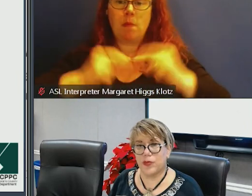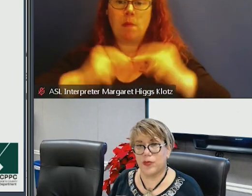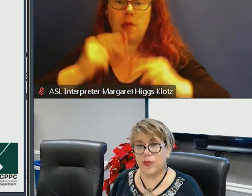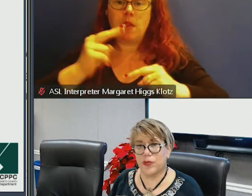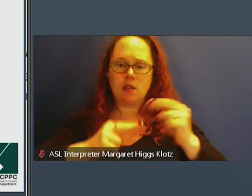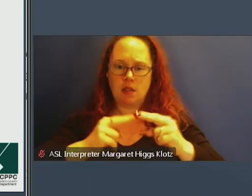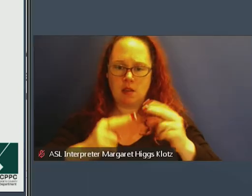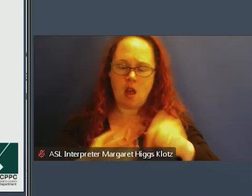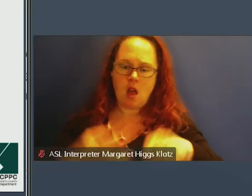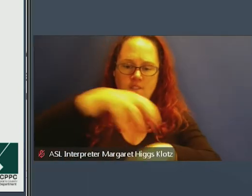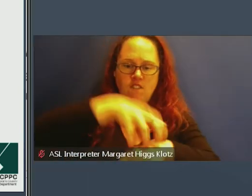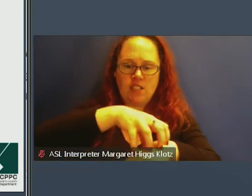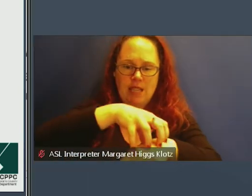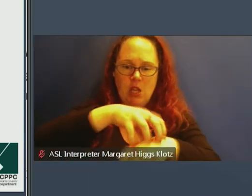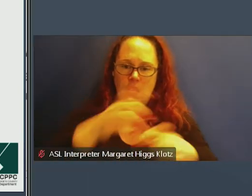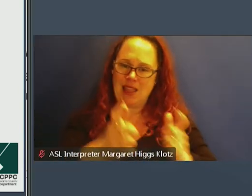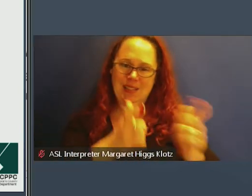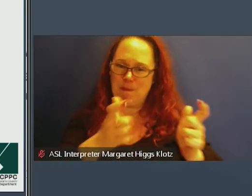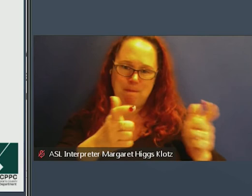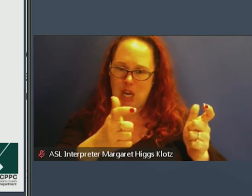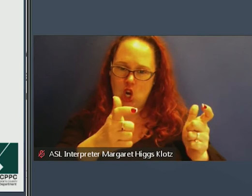facility. Also, as others have stated,